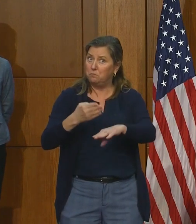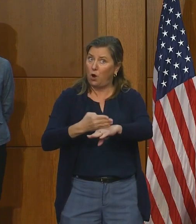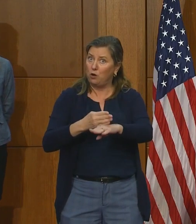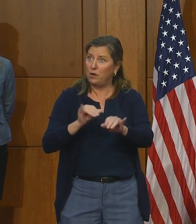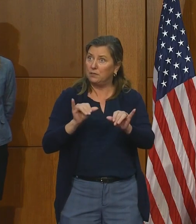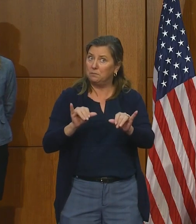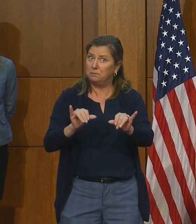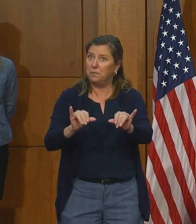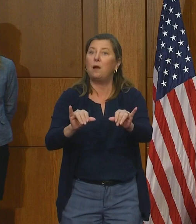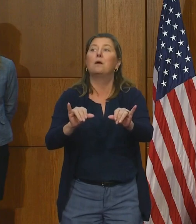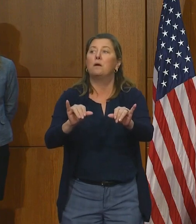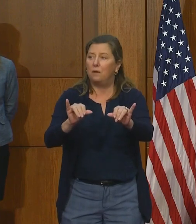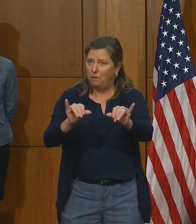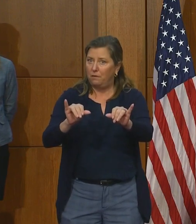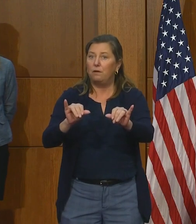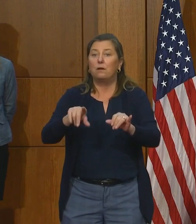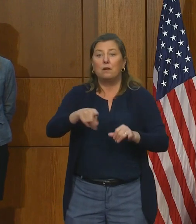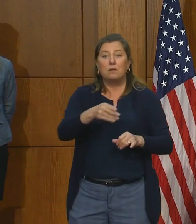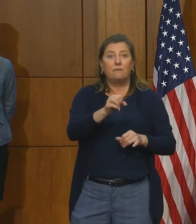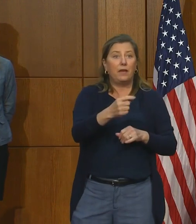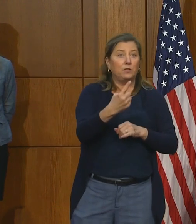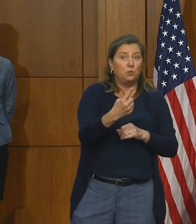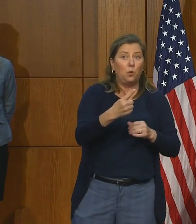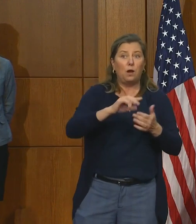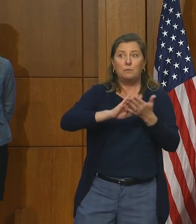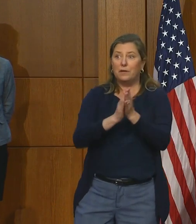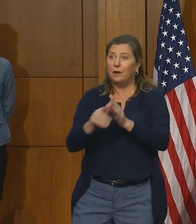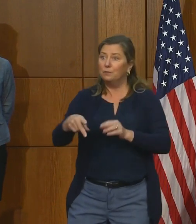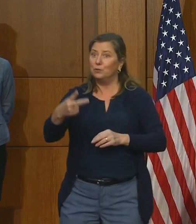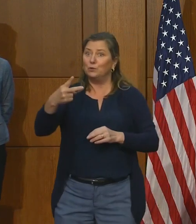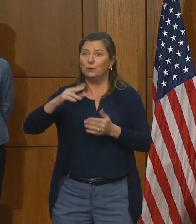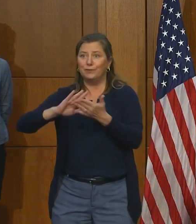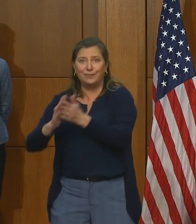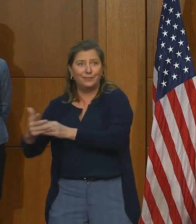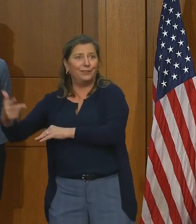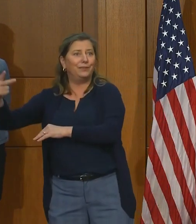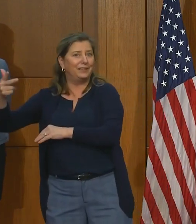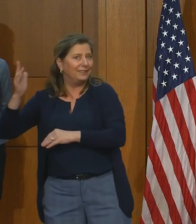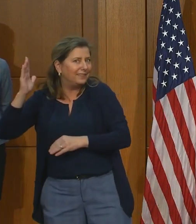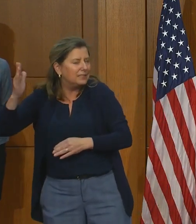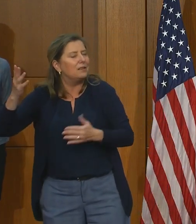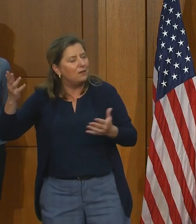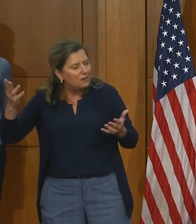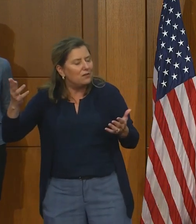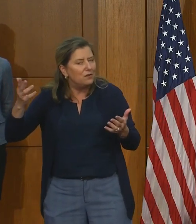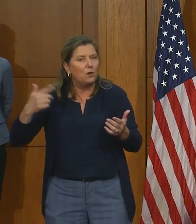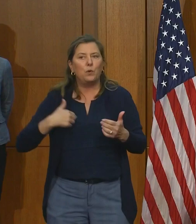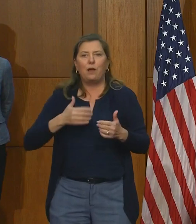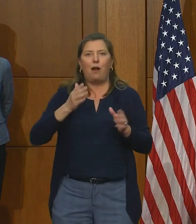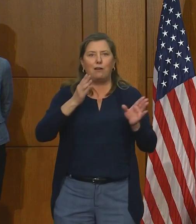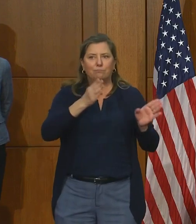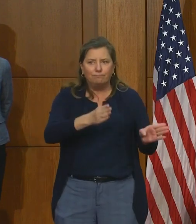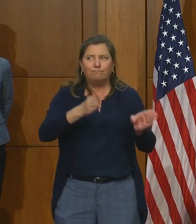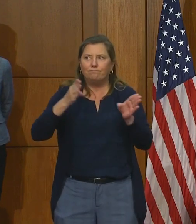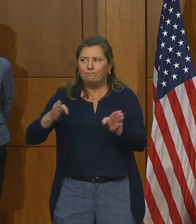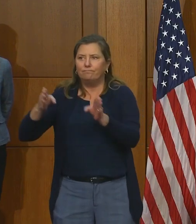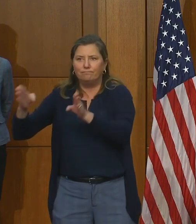NORTH VIRGINIA THE COUNTY OF AQABA AND THE CITY RICHMOND CAN ENTER. A FACE WASH AND WE ALSO THIS. THAT IF WE CAN TO MY